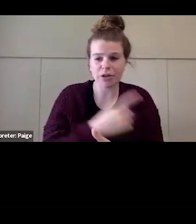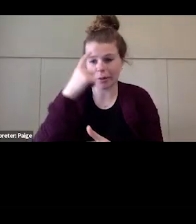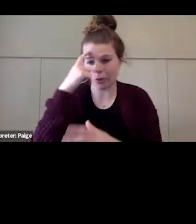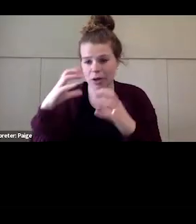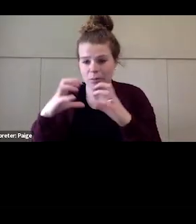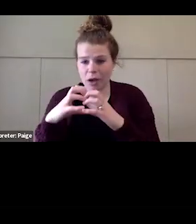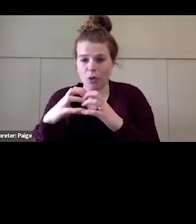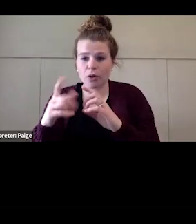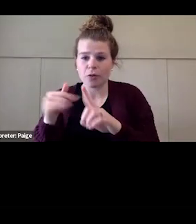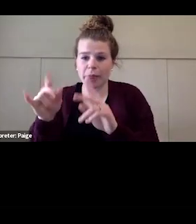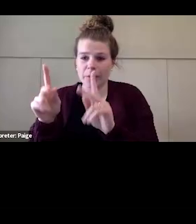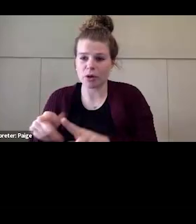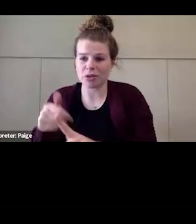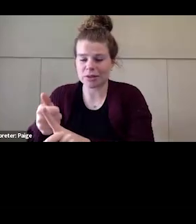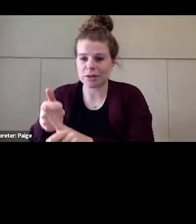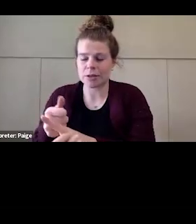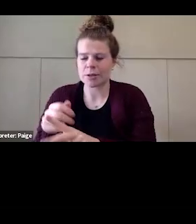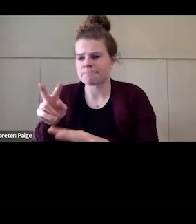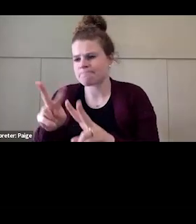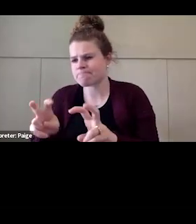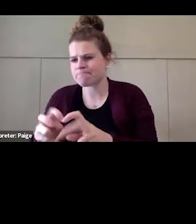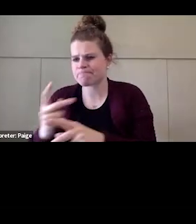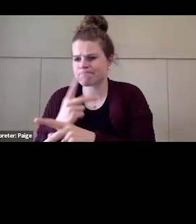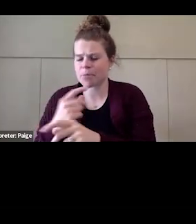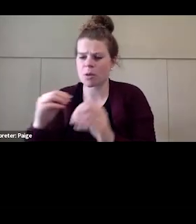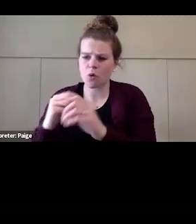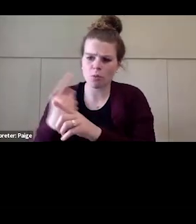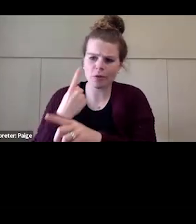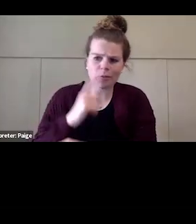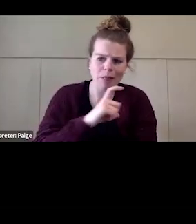to have to decide, is this appropriate for HEART? Is it more appropriate for the police department?